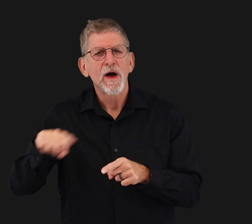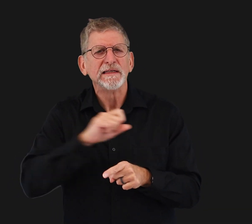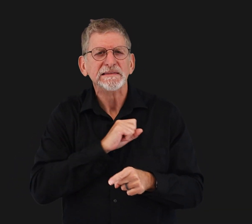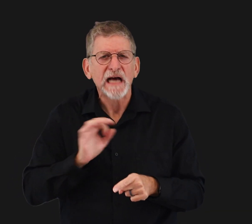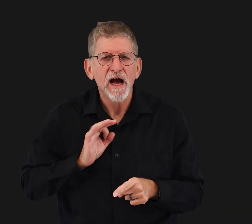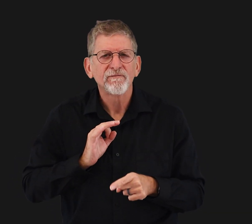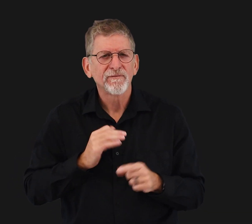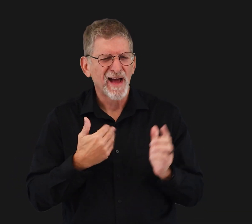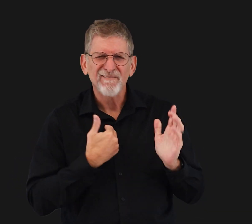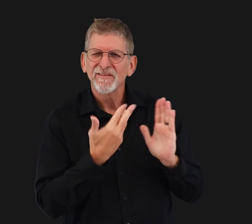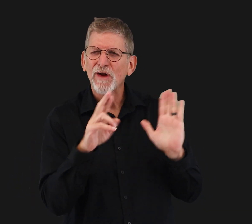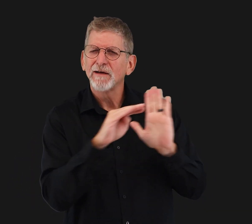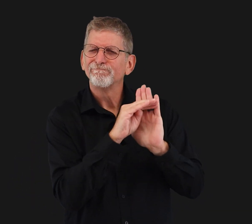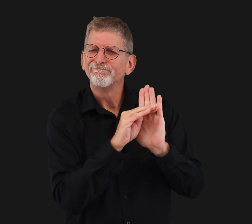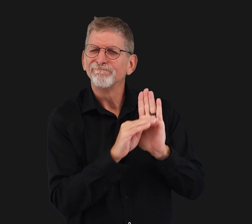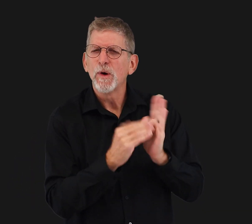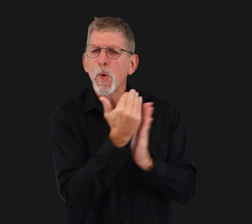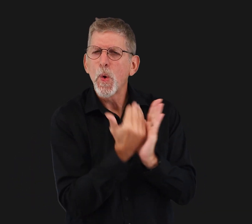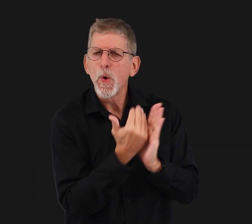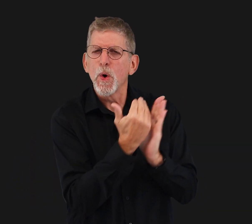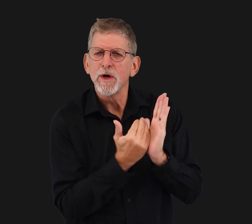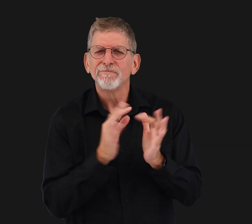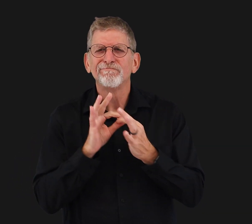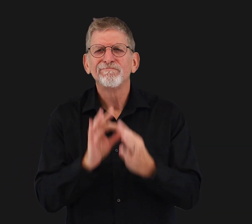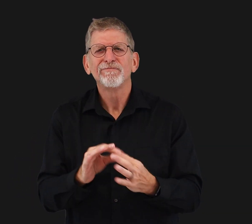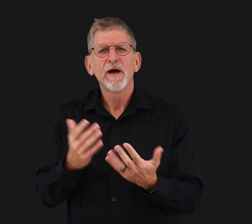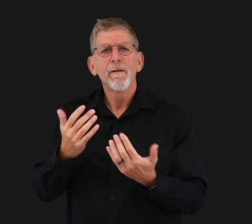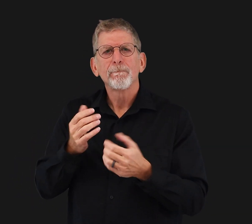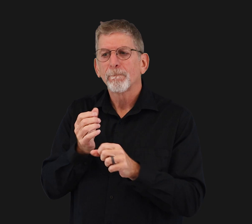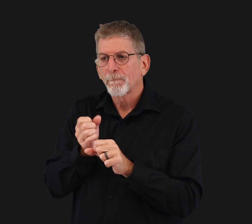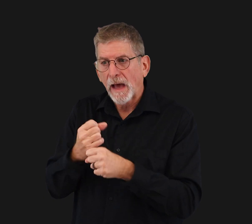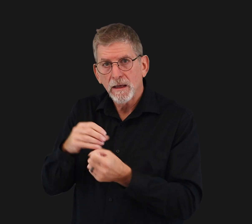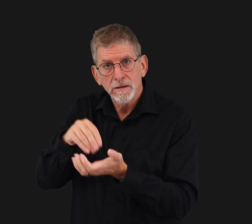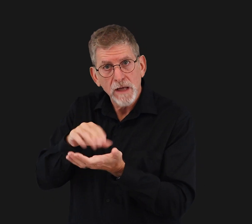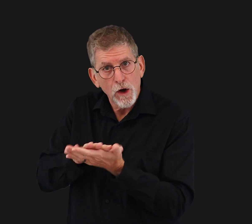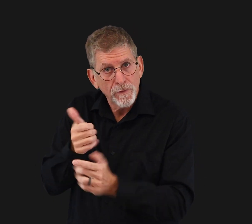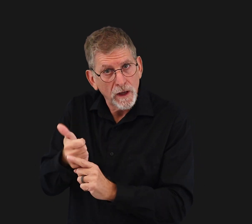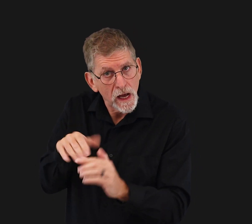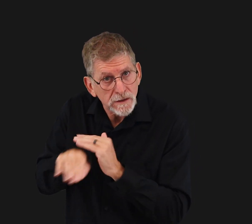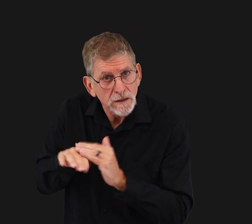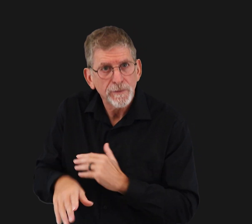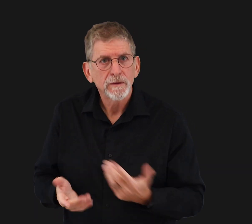for staff, including courses on making documents accessible,